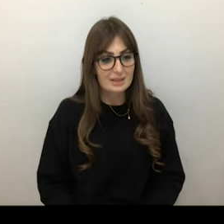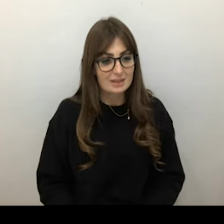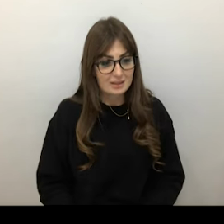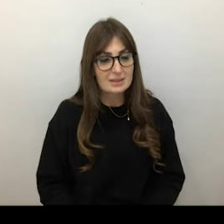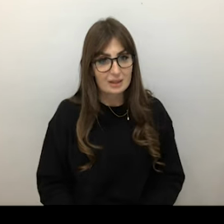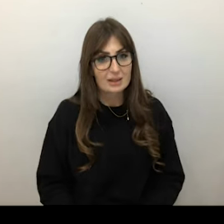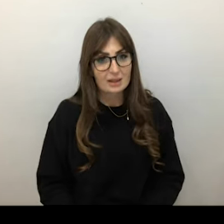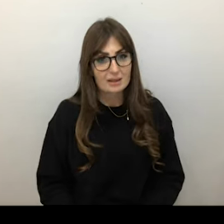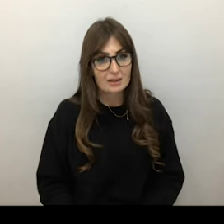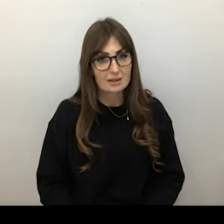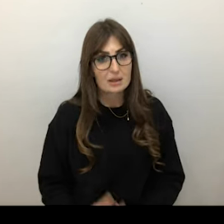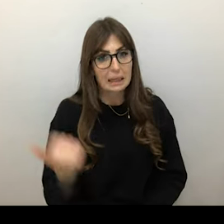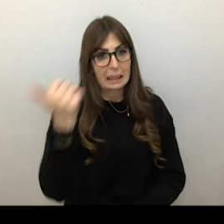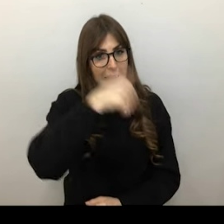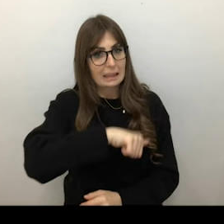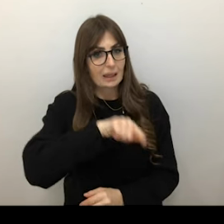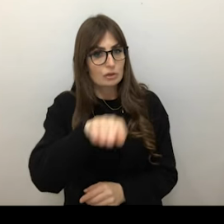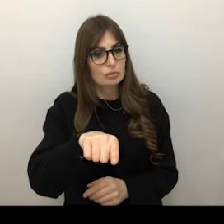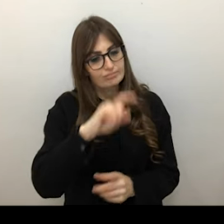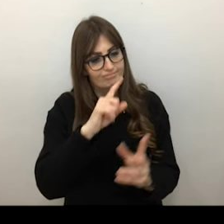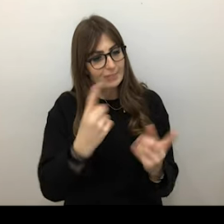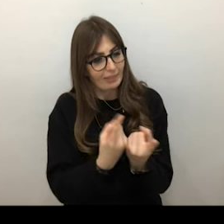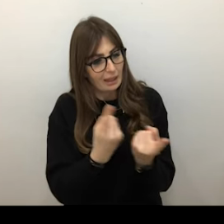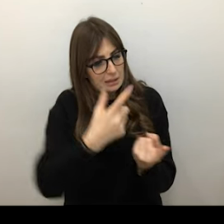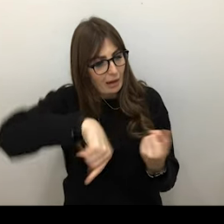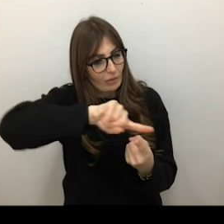intellectual property is majority Australian owned.